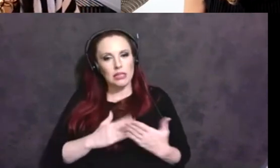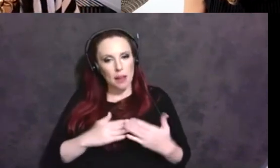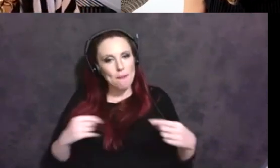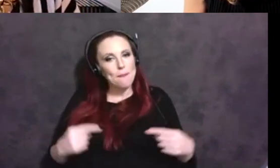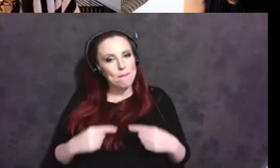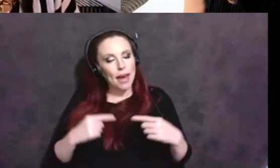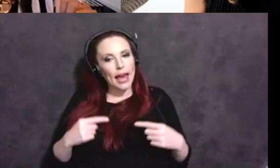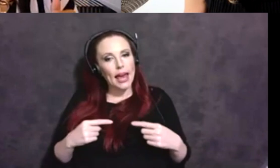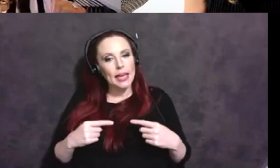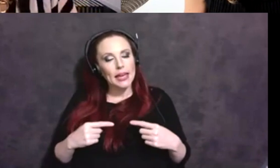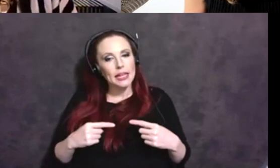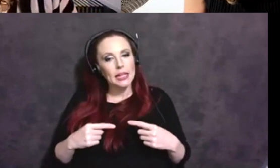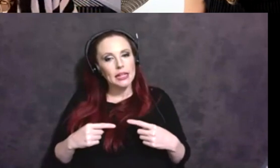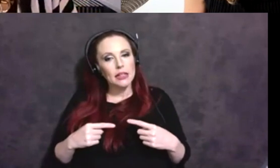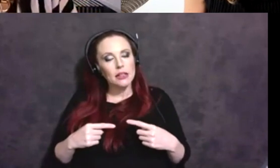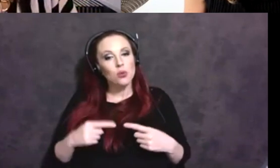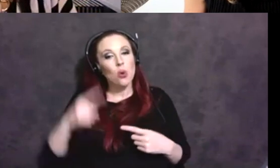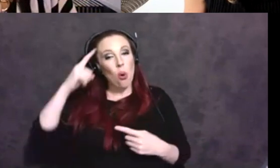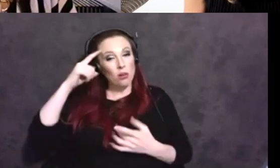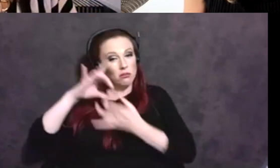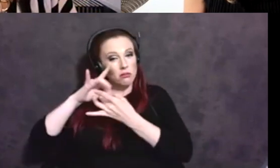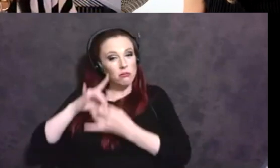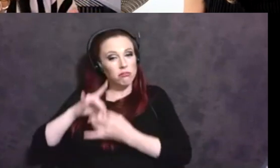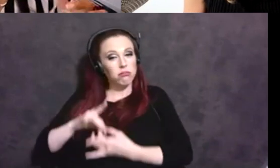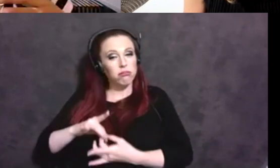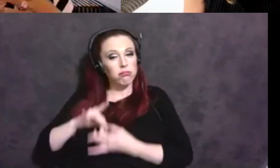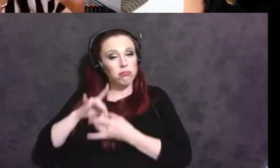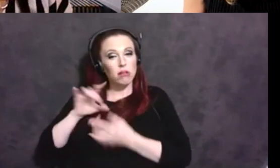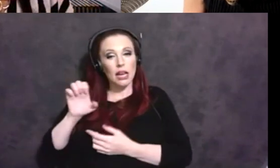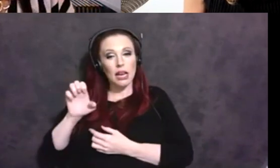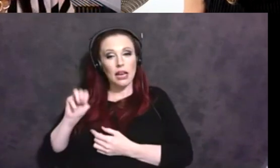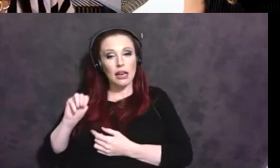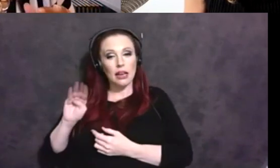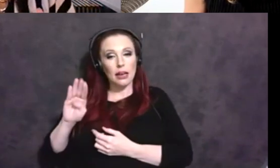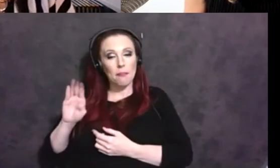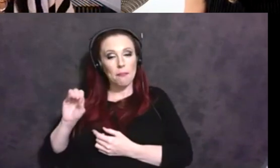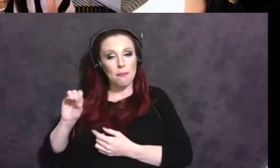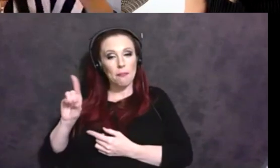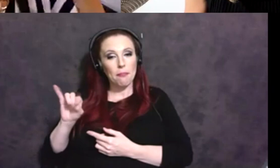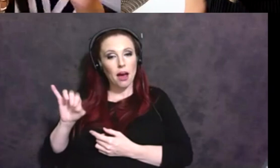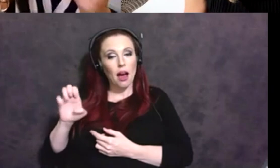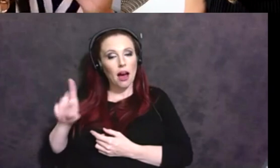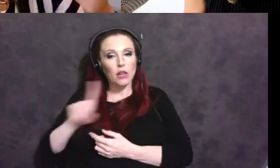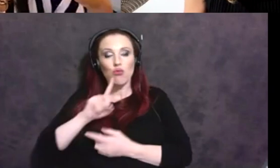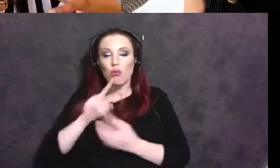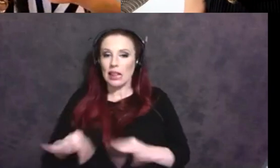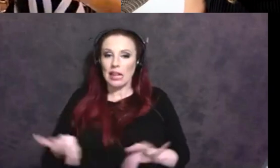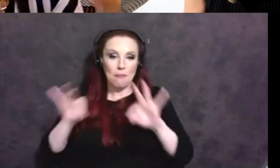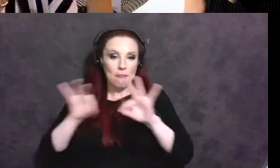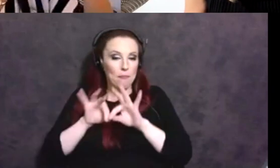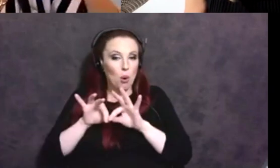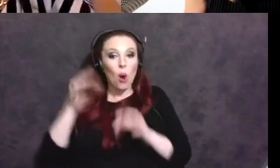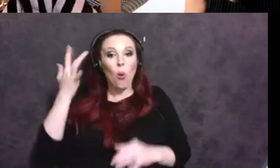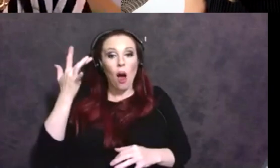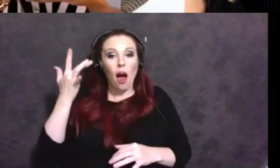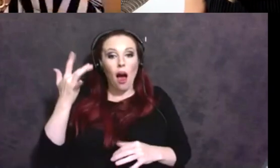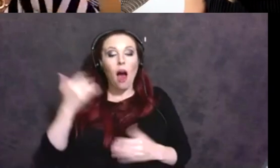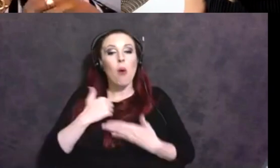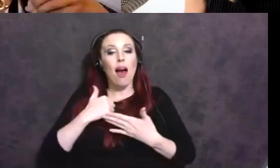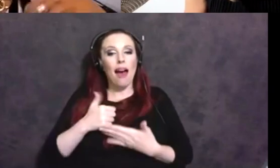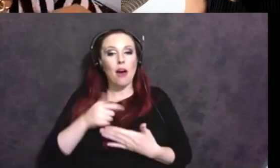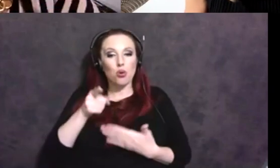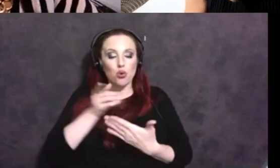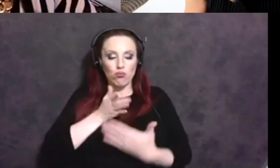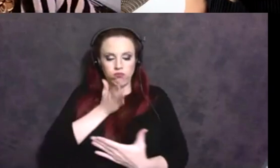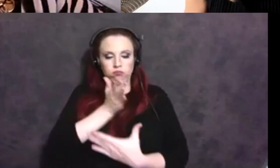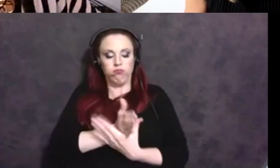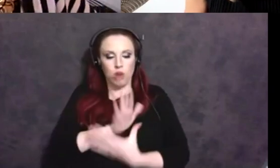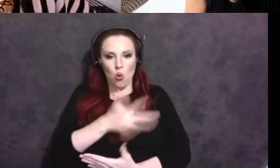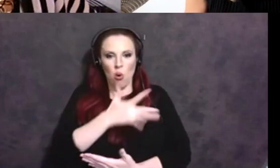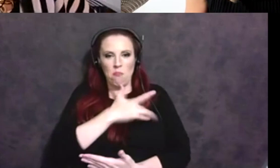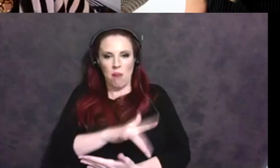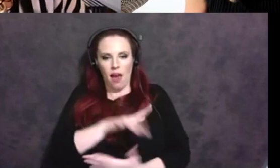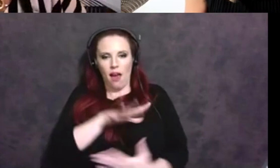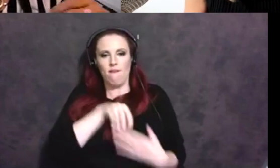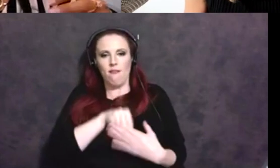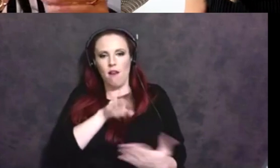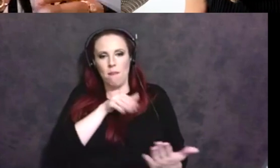really been helpful to swage some of the pain that I am feeling. So being embodied in the